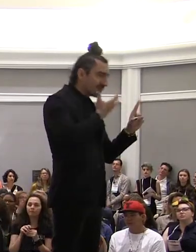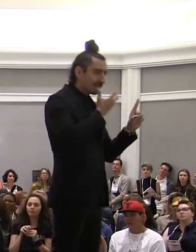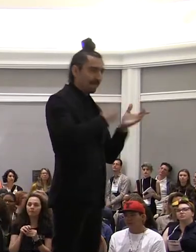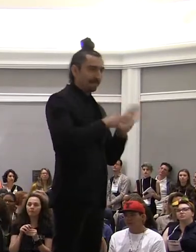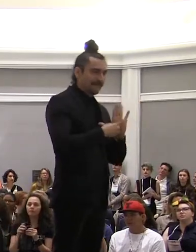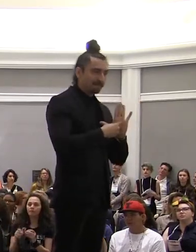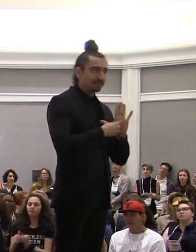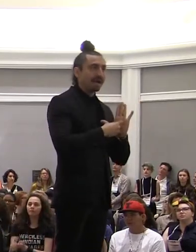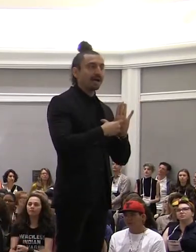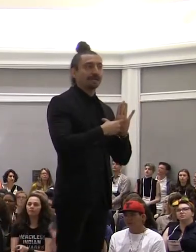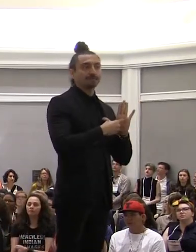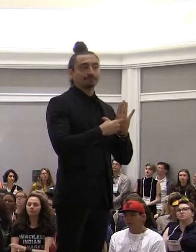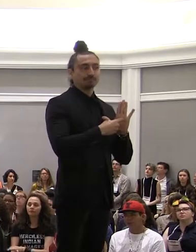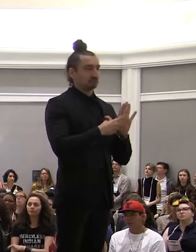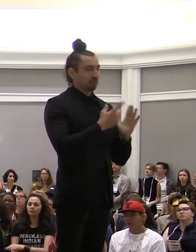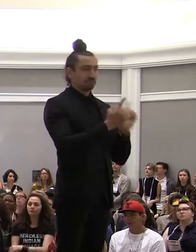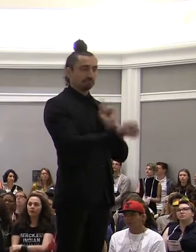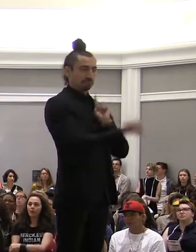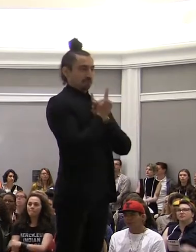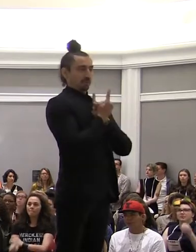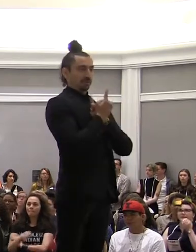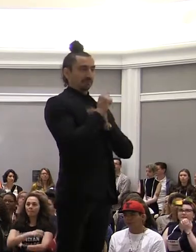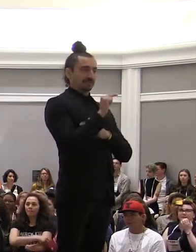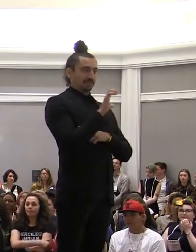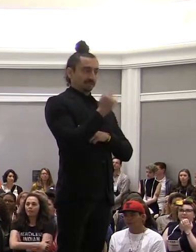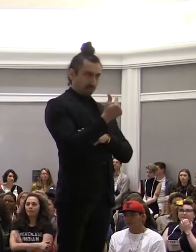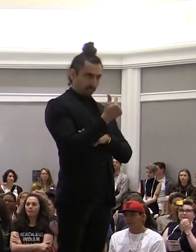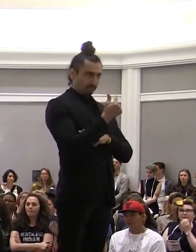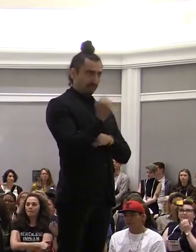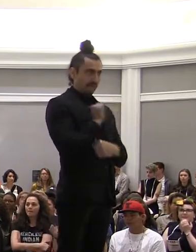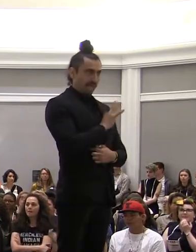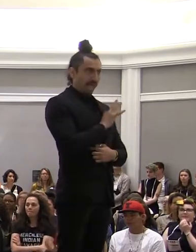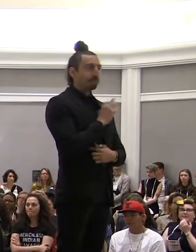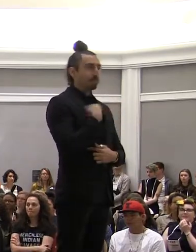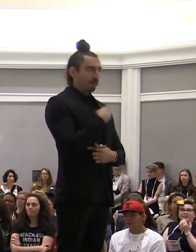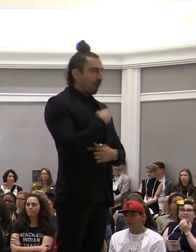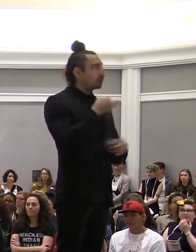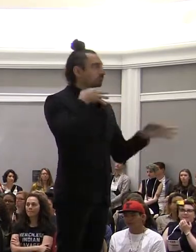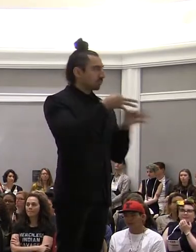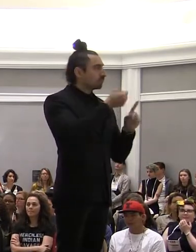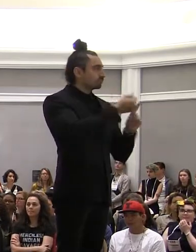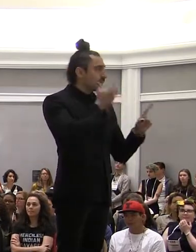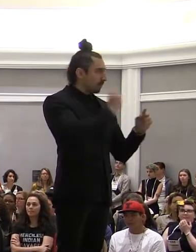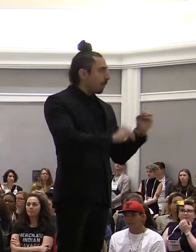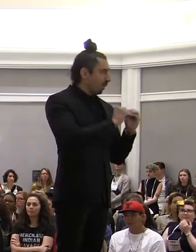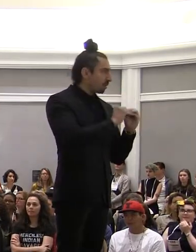please see a TCG staff member. and we'd be happy to talk further about it with you. and I'm going to move back to Elena.